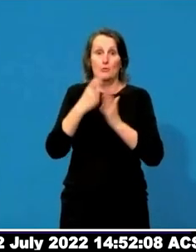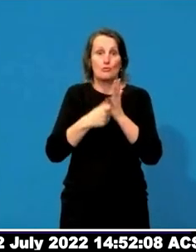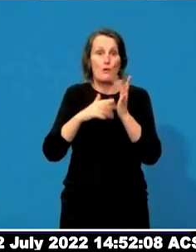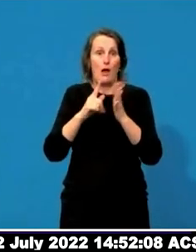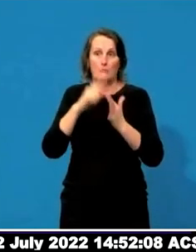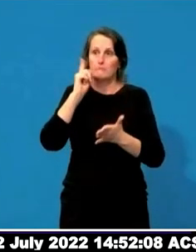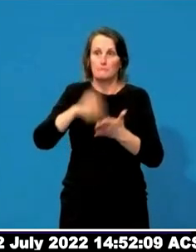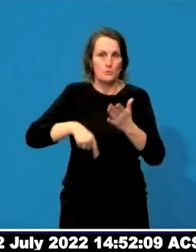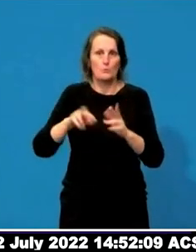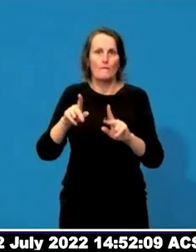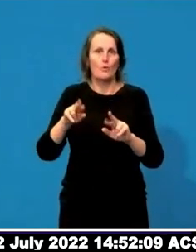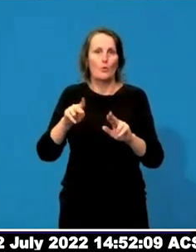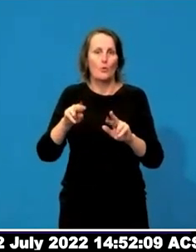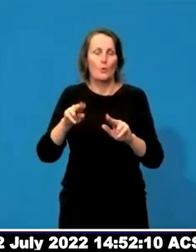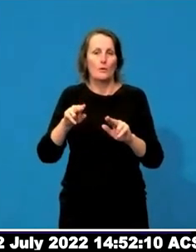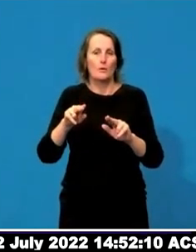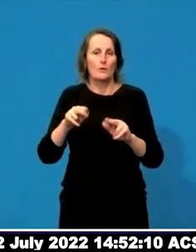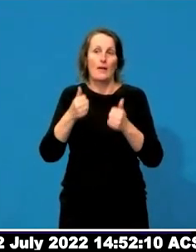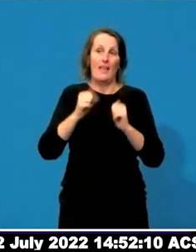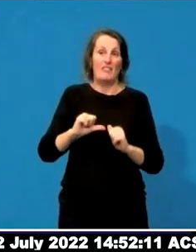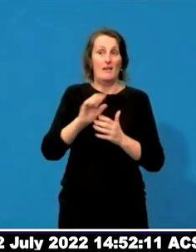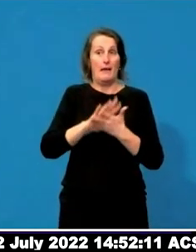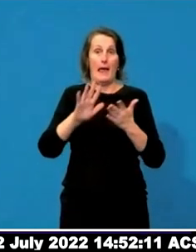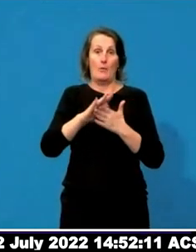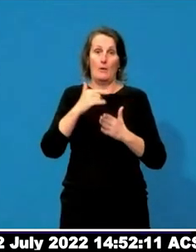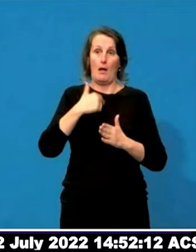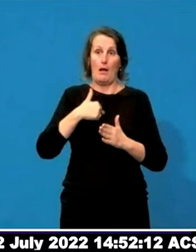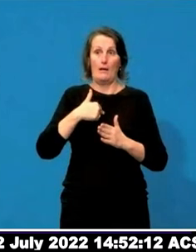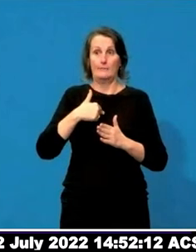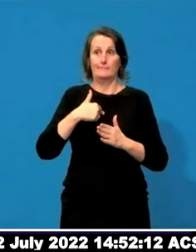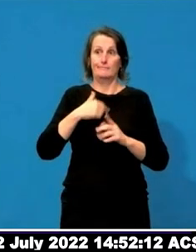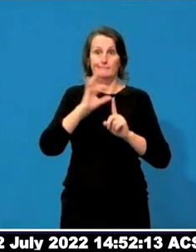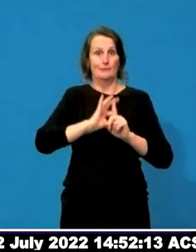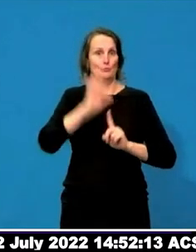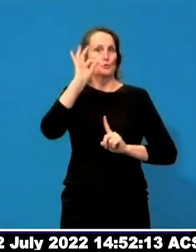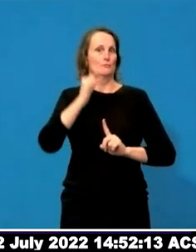and what I've done, I guess, to better myself or improve my circumstances.